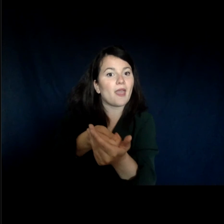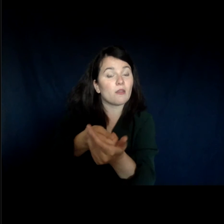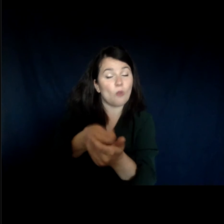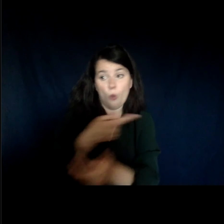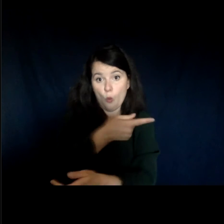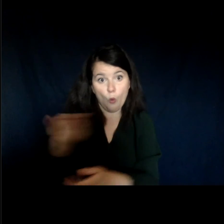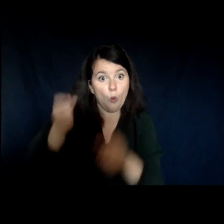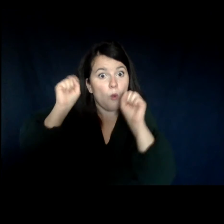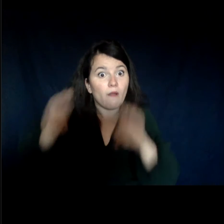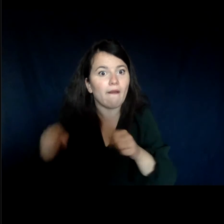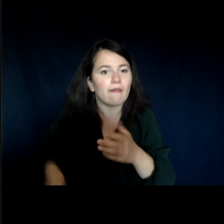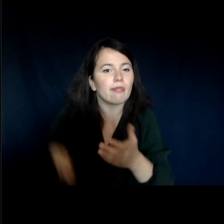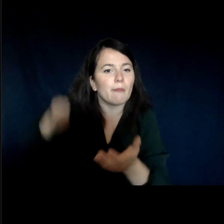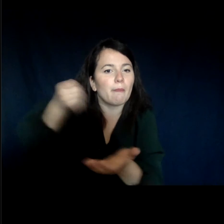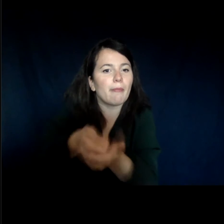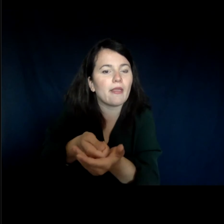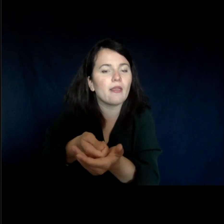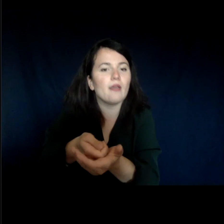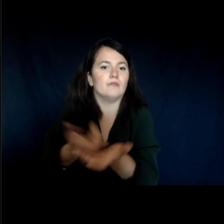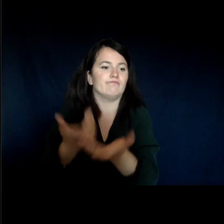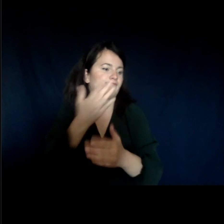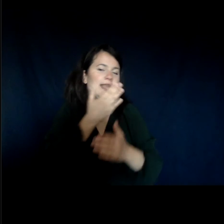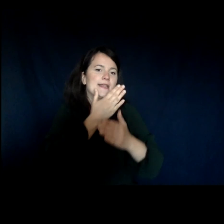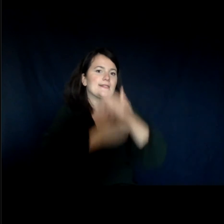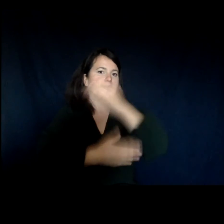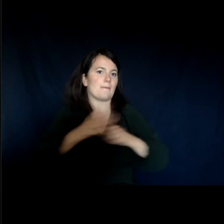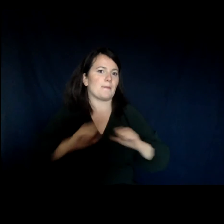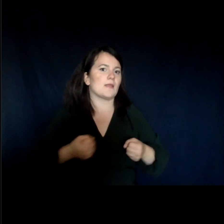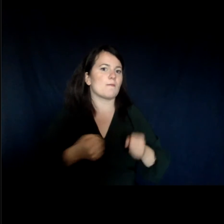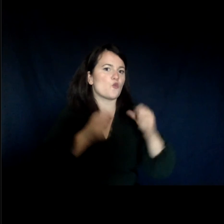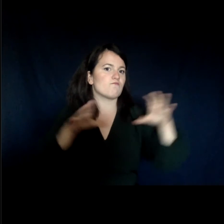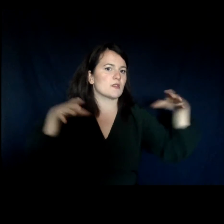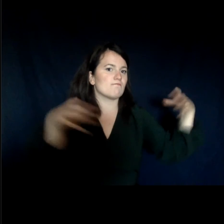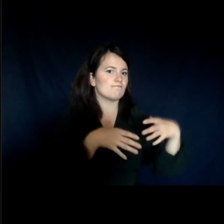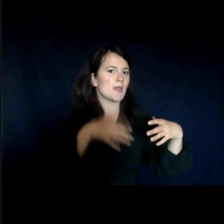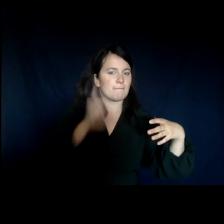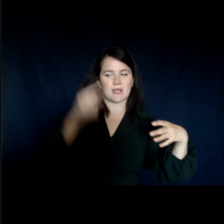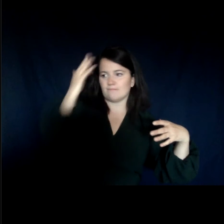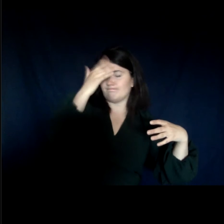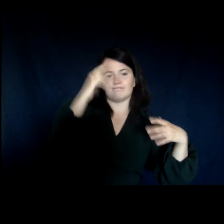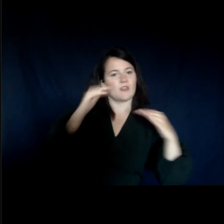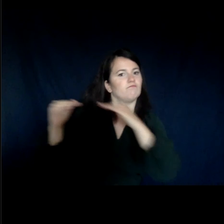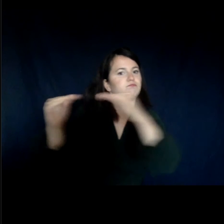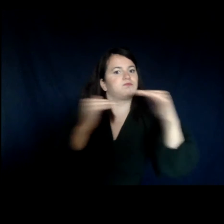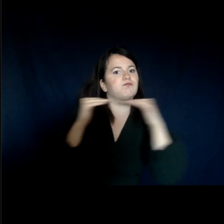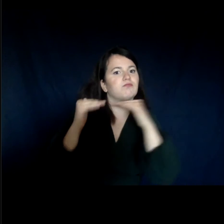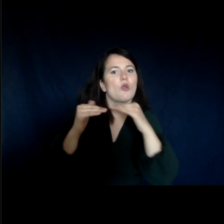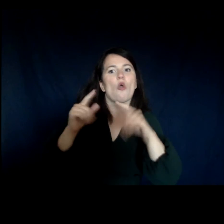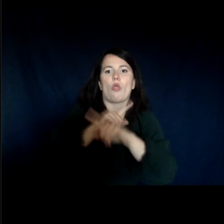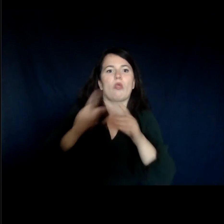we should start working on that. For me that is a key debate. Second element, it was brought up already,